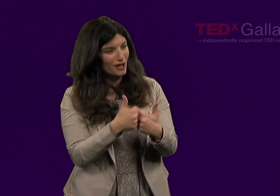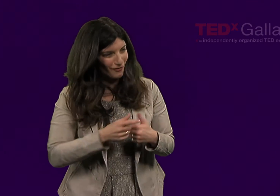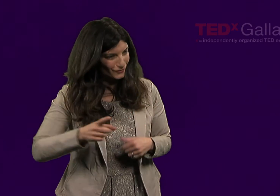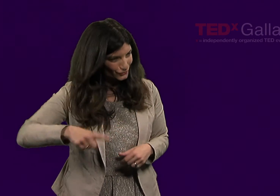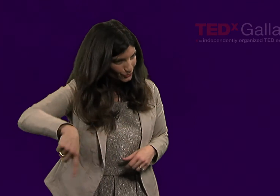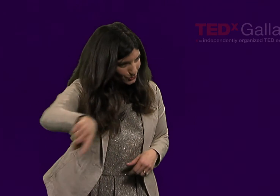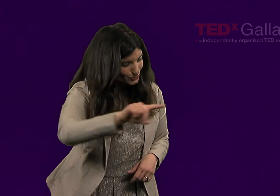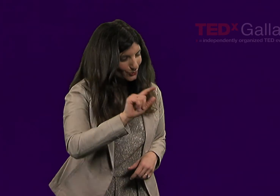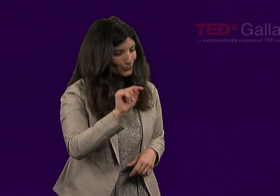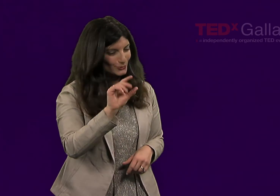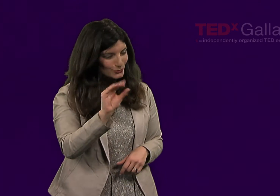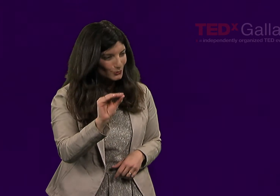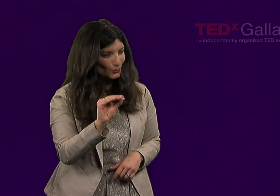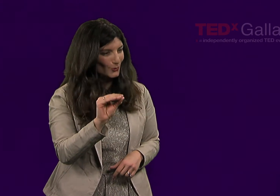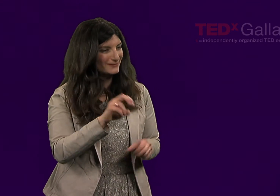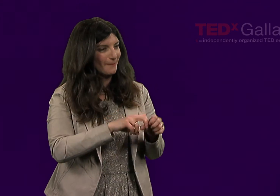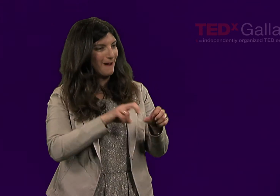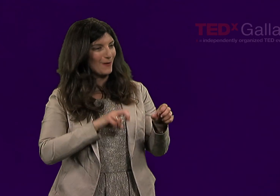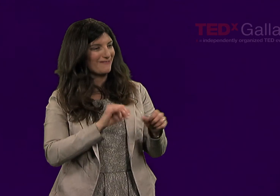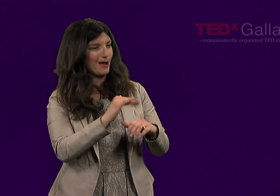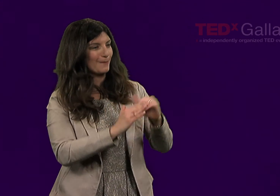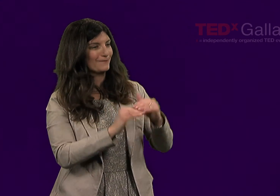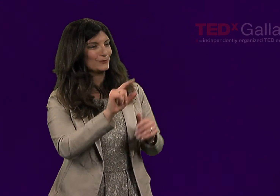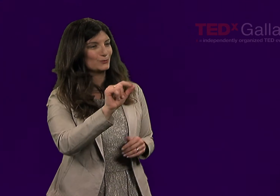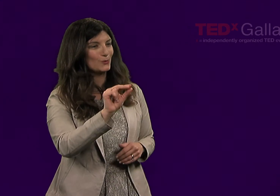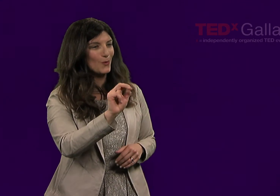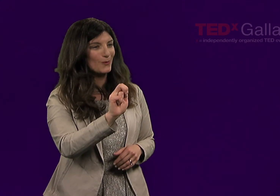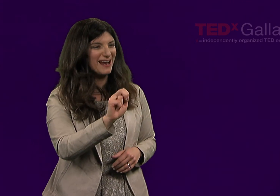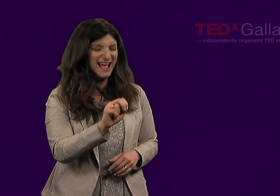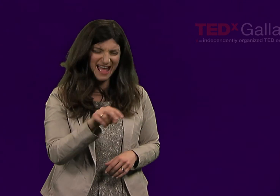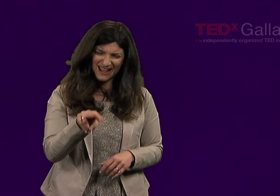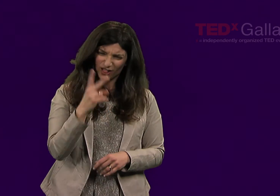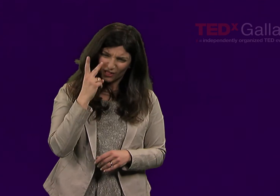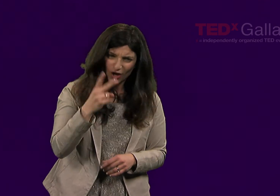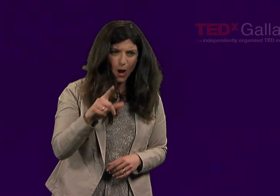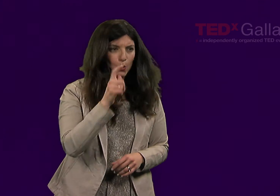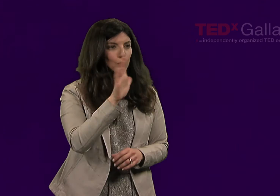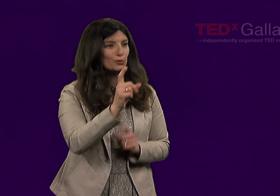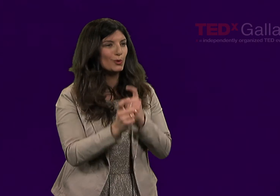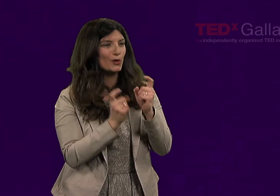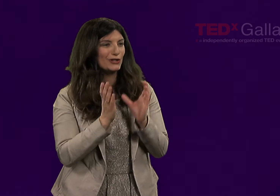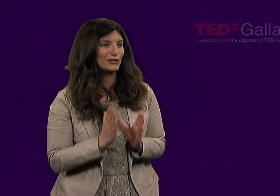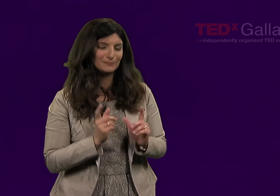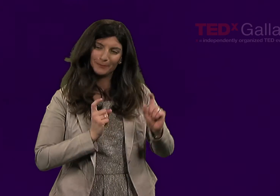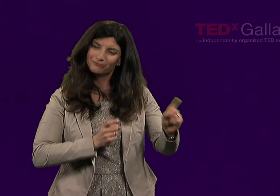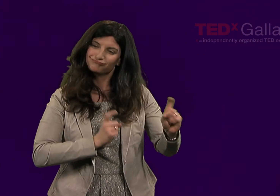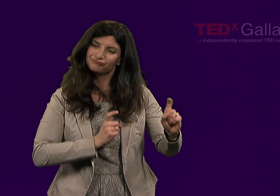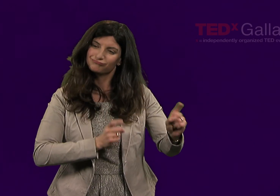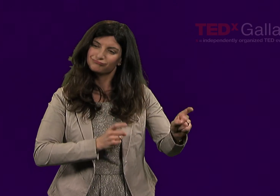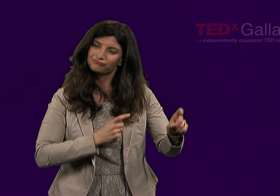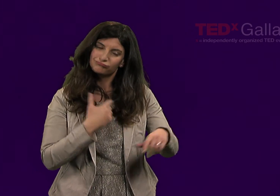I challenge you to step outside of that comfort zone. Look at those people who are donating to your organizations regularly